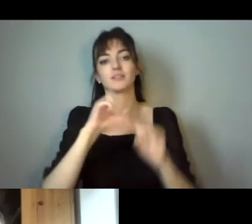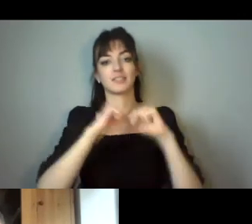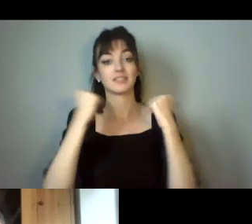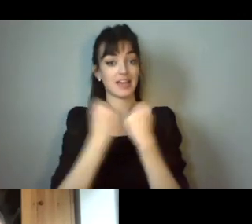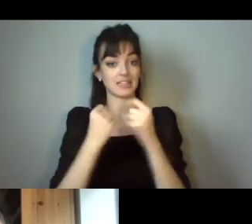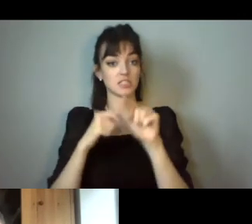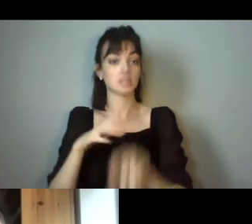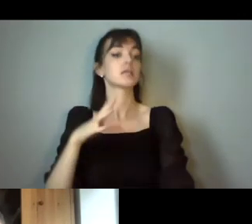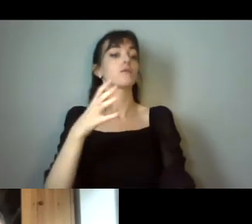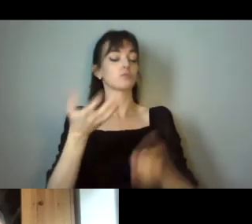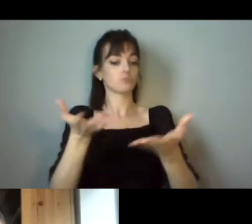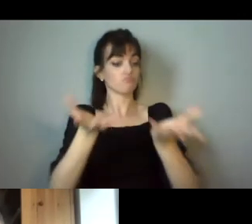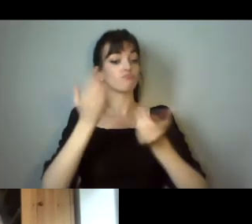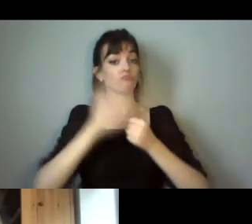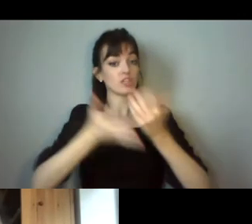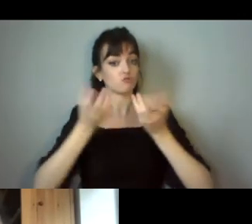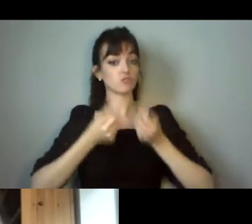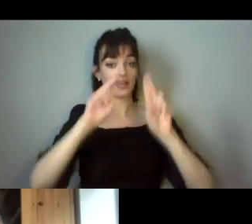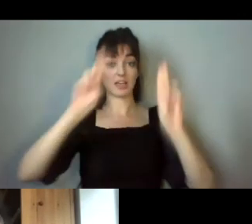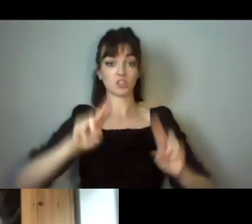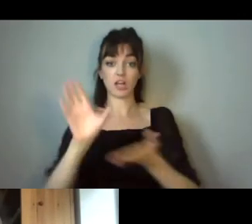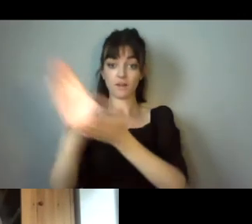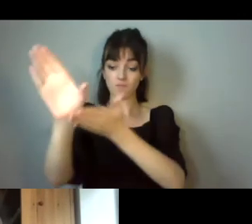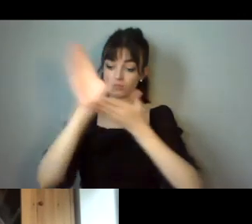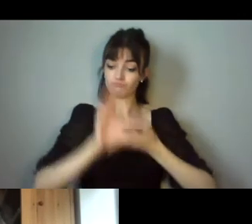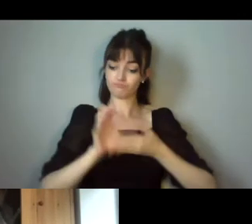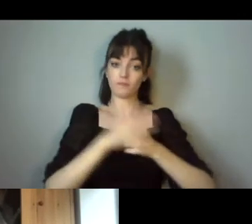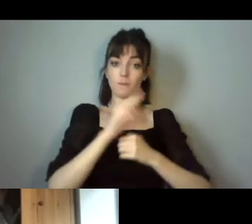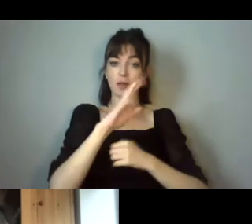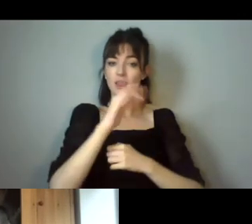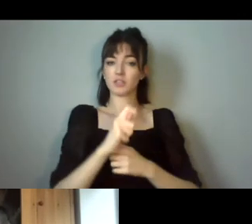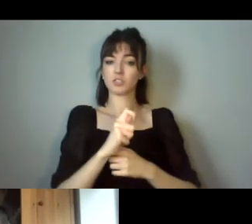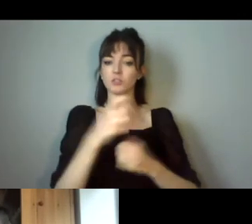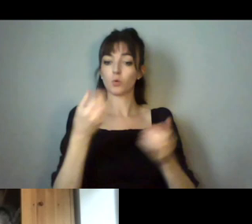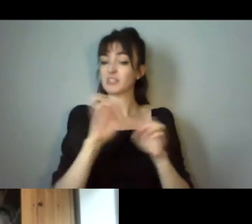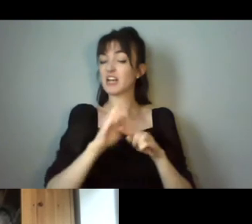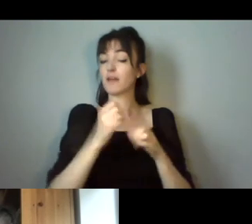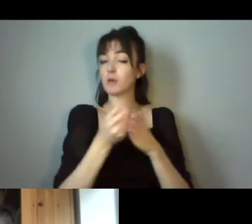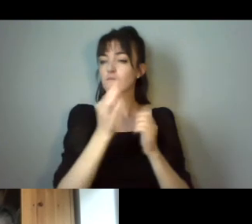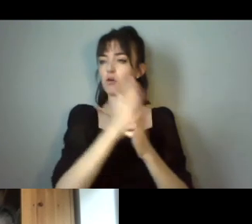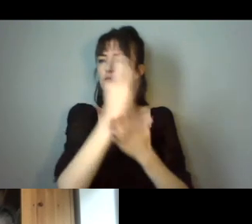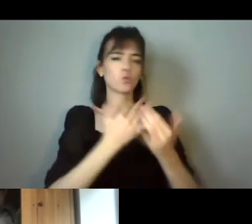to do those pilots. They last a couple of years in each case. And the outcomes have been very